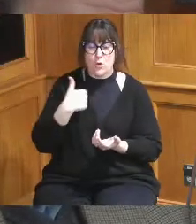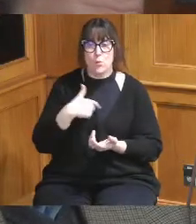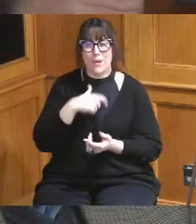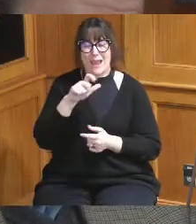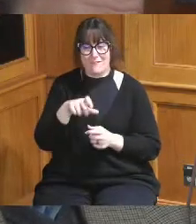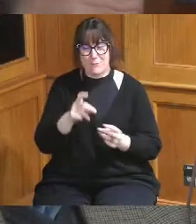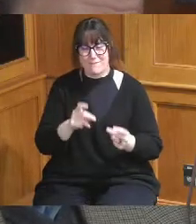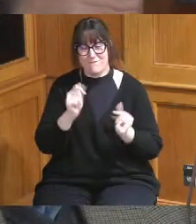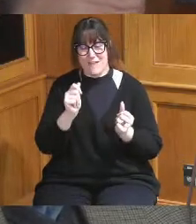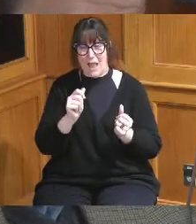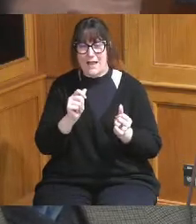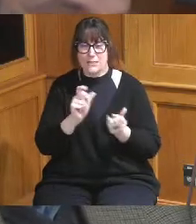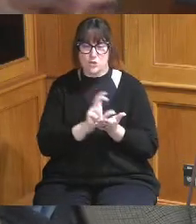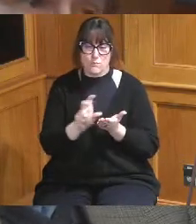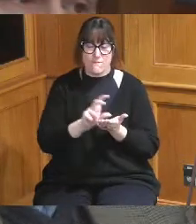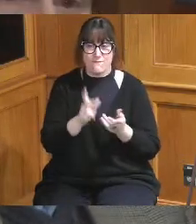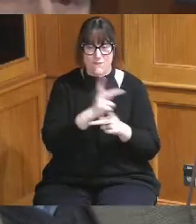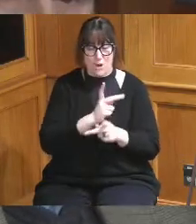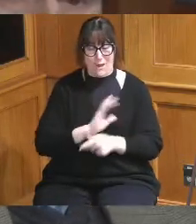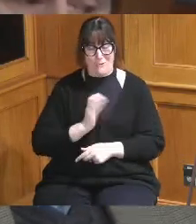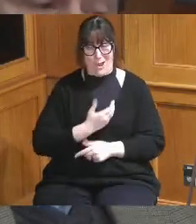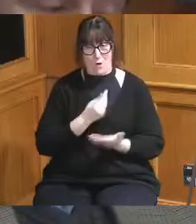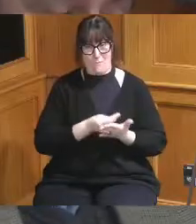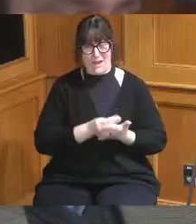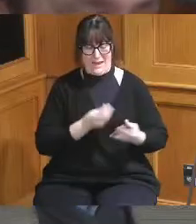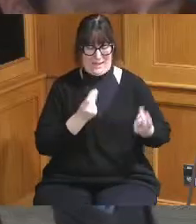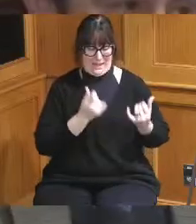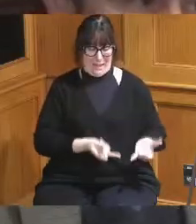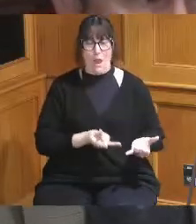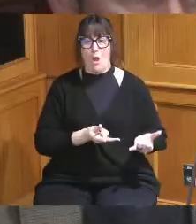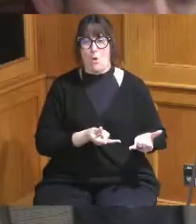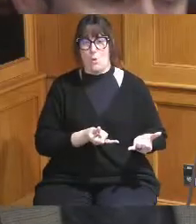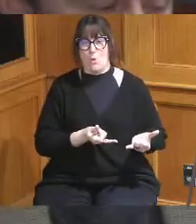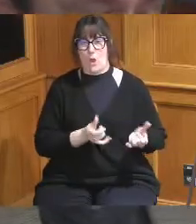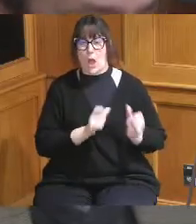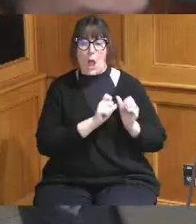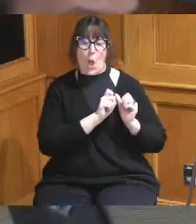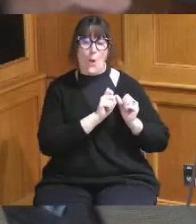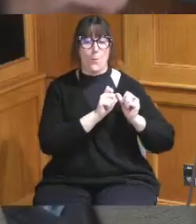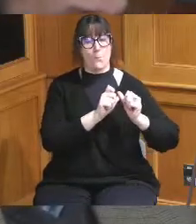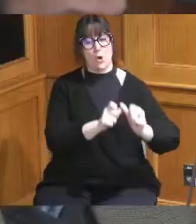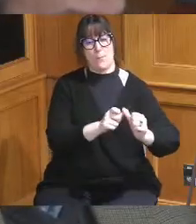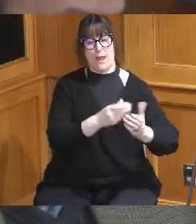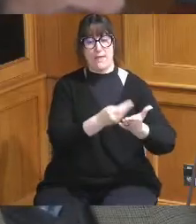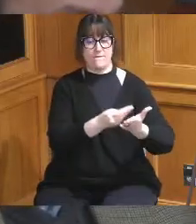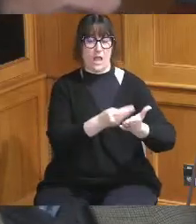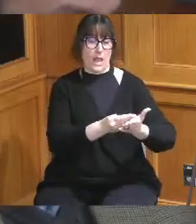funding that we have before we start talking about we need a a permanent funding service I need to do